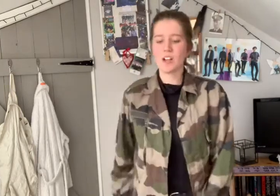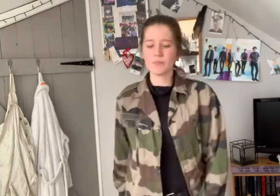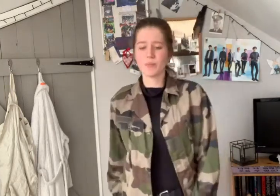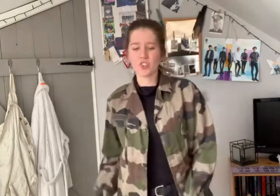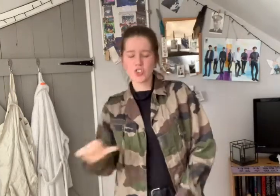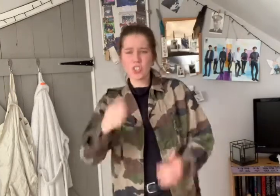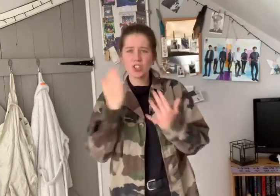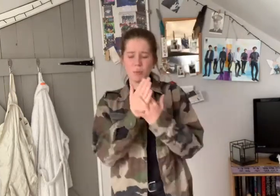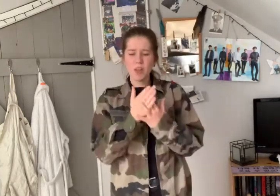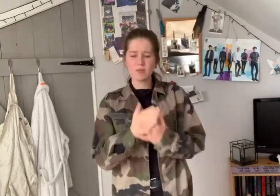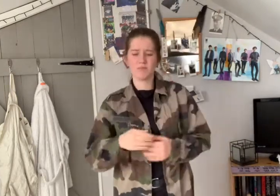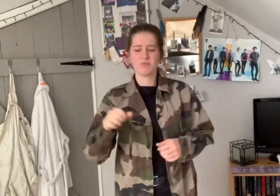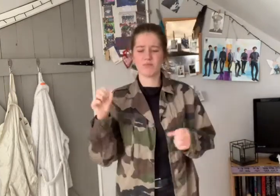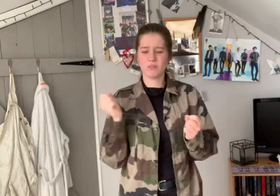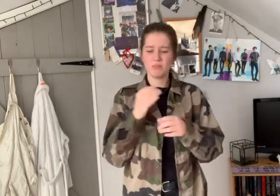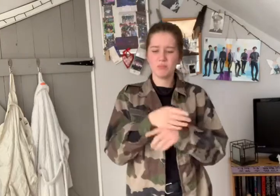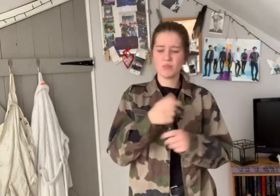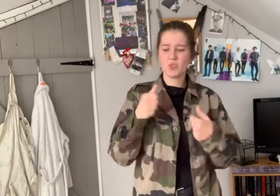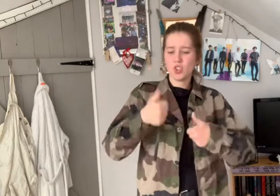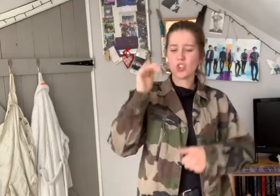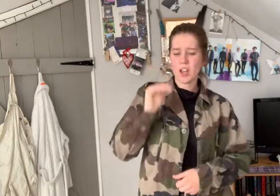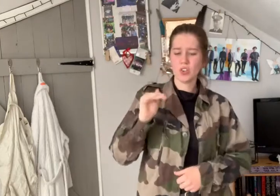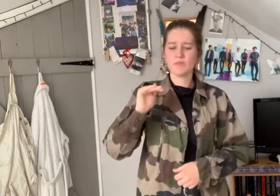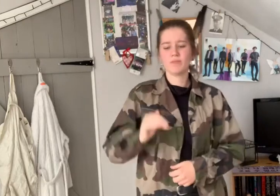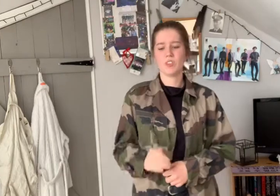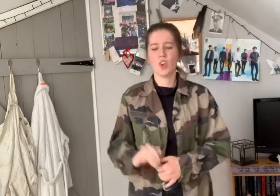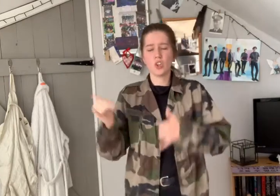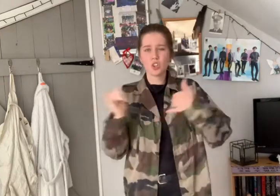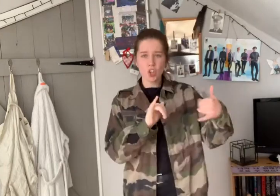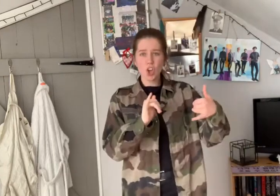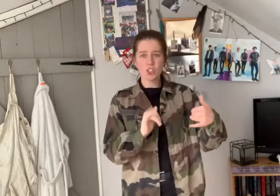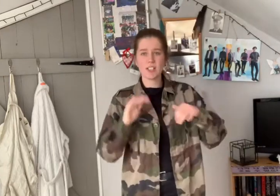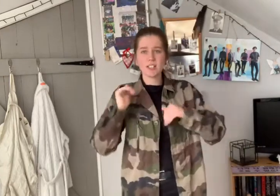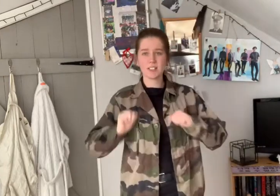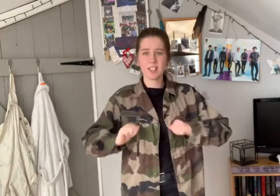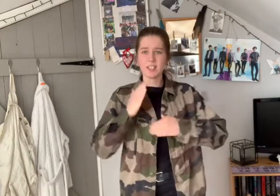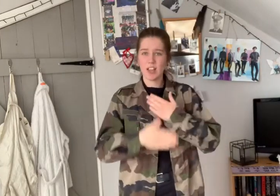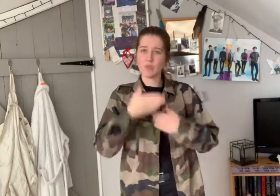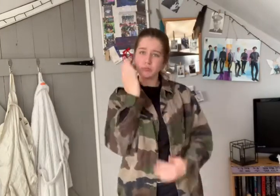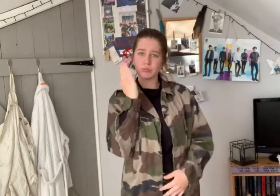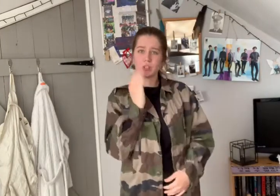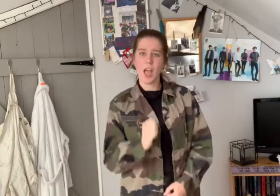Should I chip in? For the duties you missed as a good child In our concert we never have no empty seat